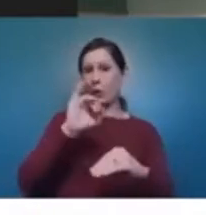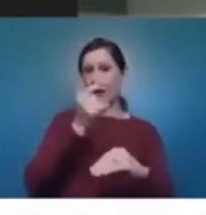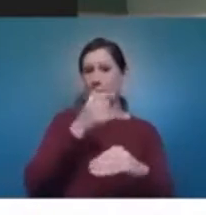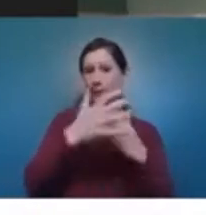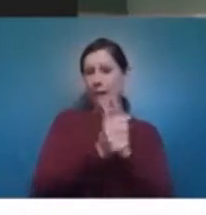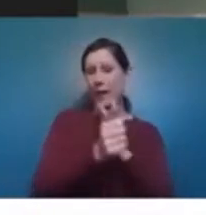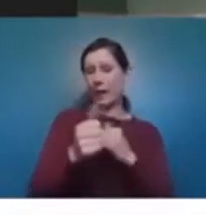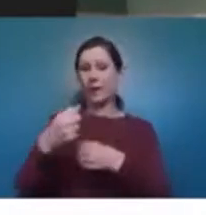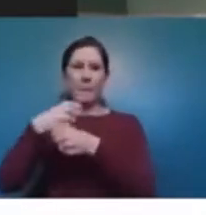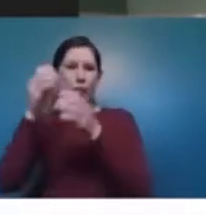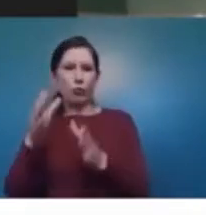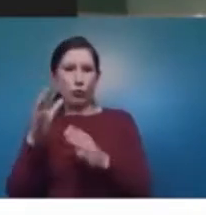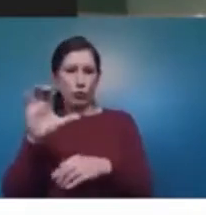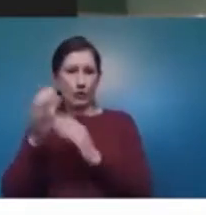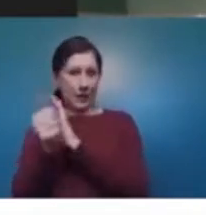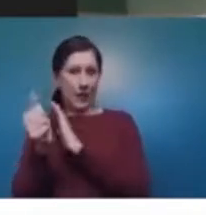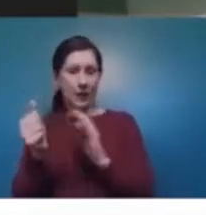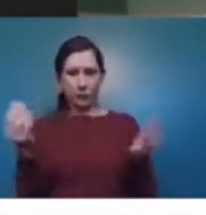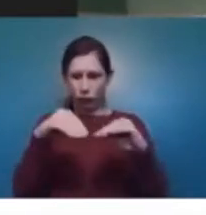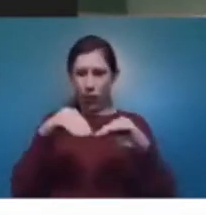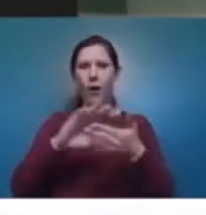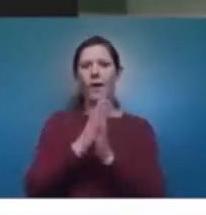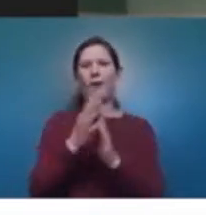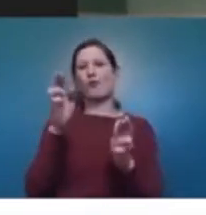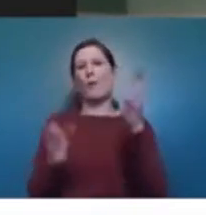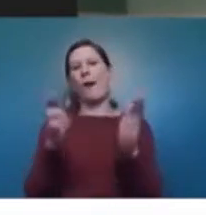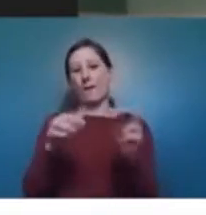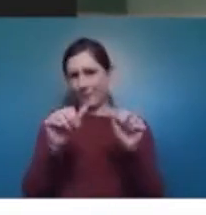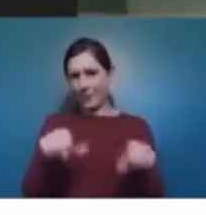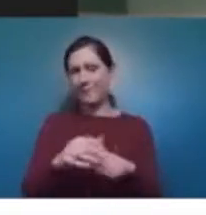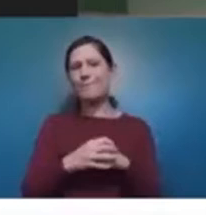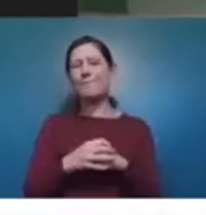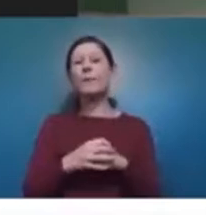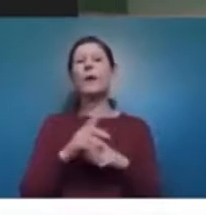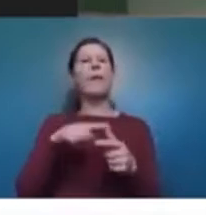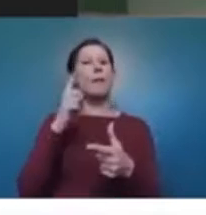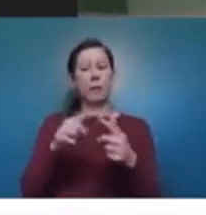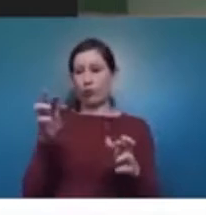skills into creative and crafty robots. We can then take those